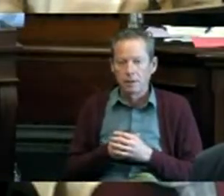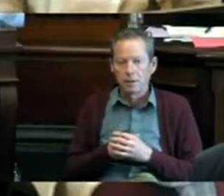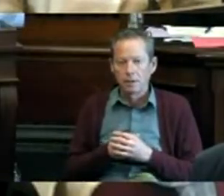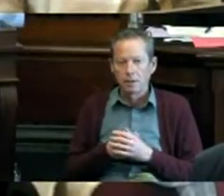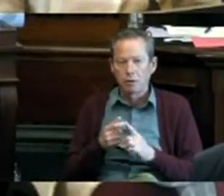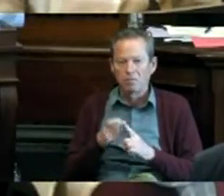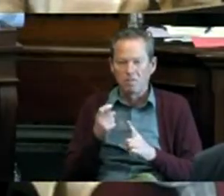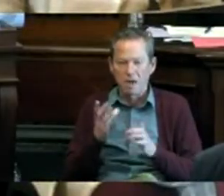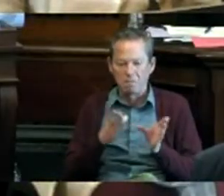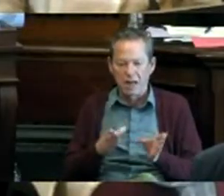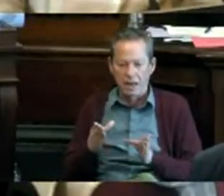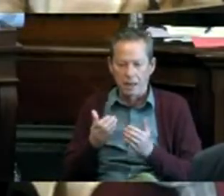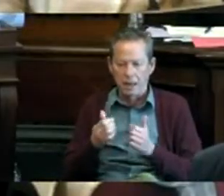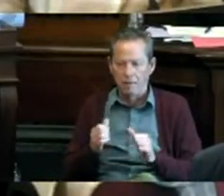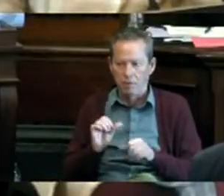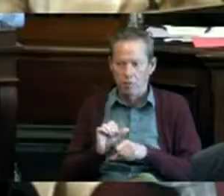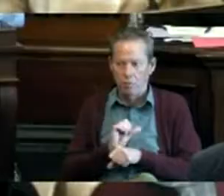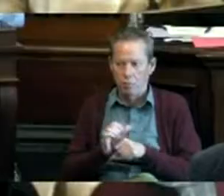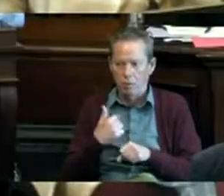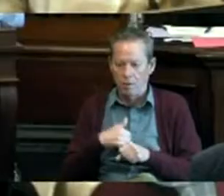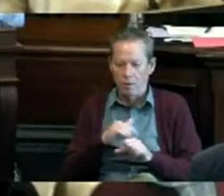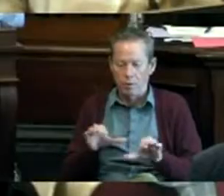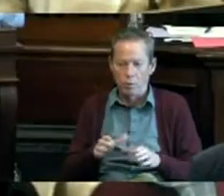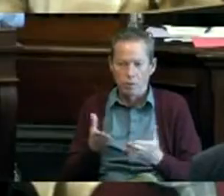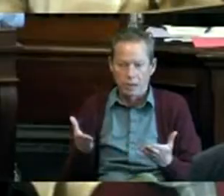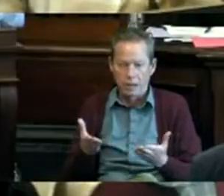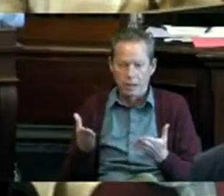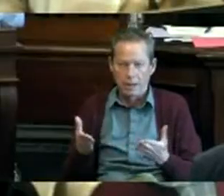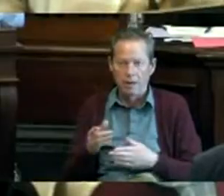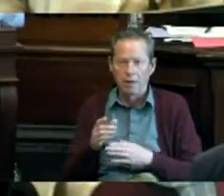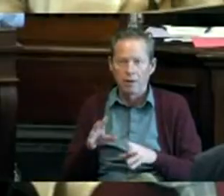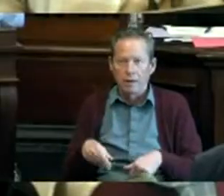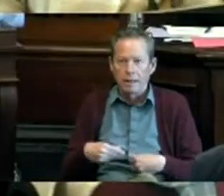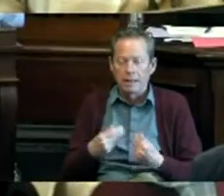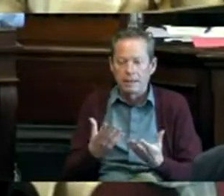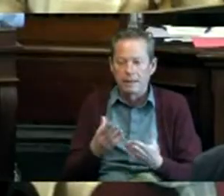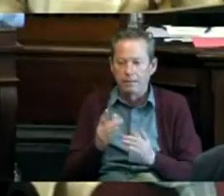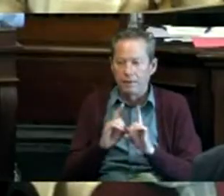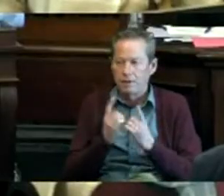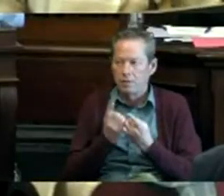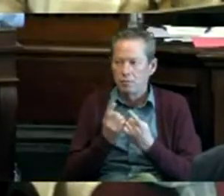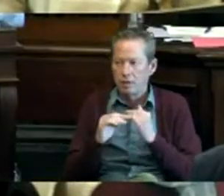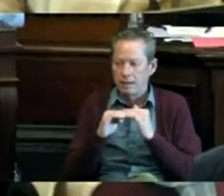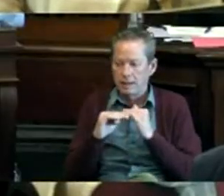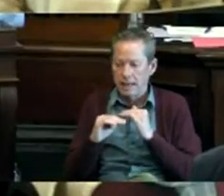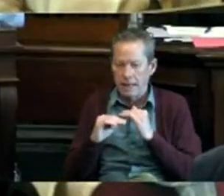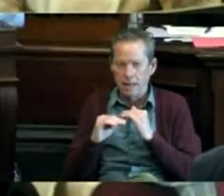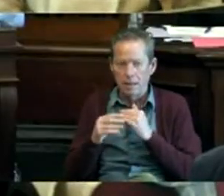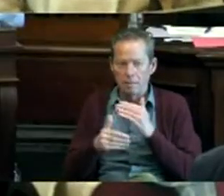build. But one of the things I hope that comes out of this and should come out of that planning